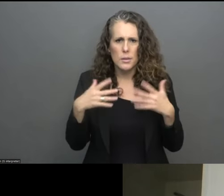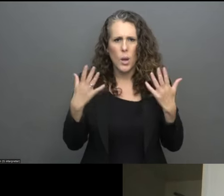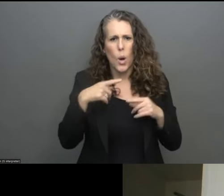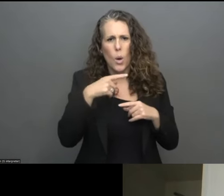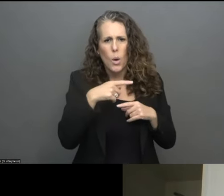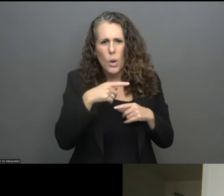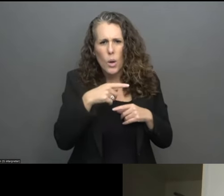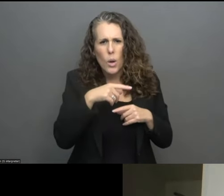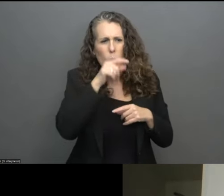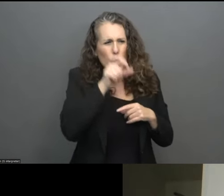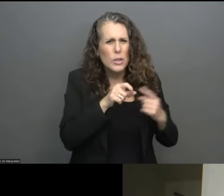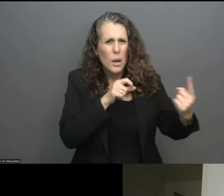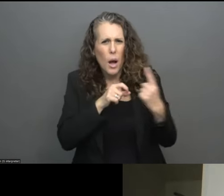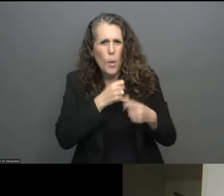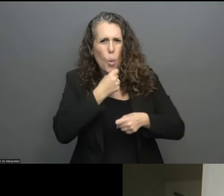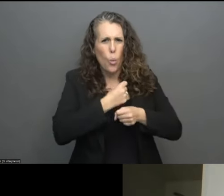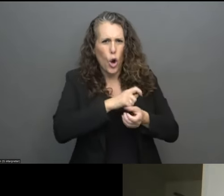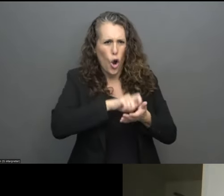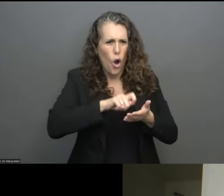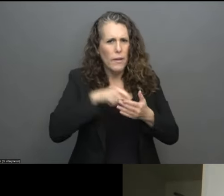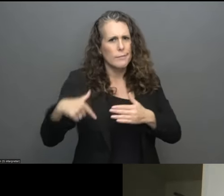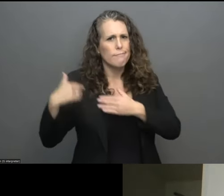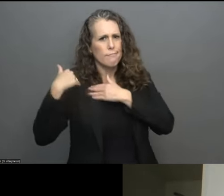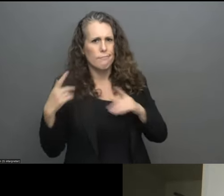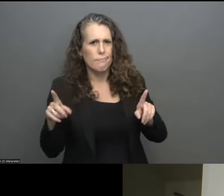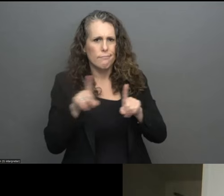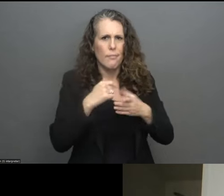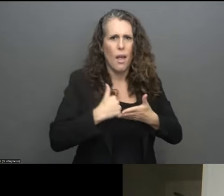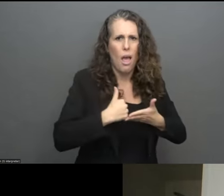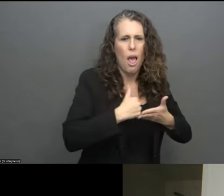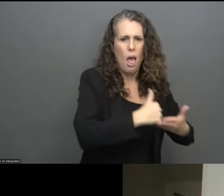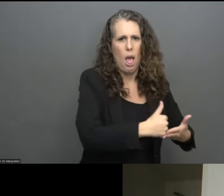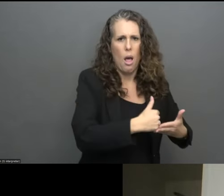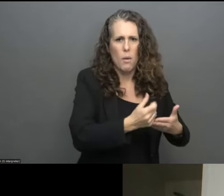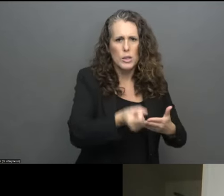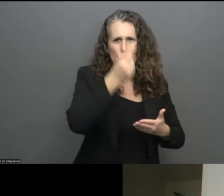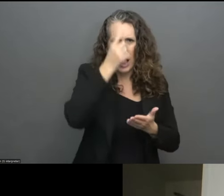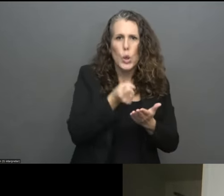office. He's supposed to help him transcribe the news from voice, meaning from written